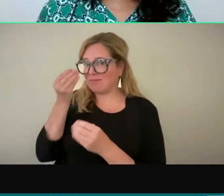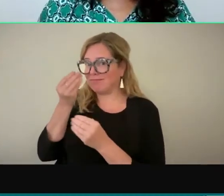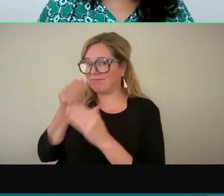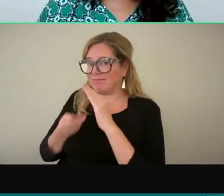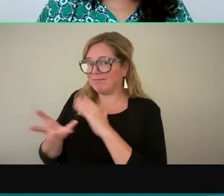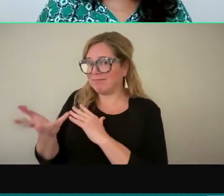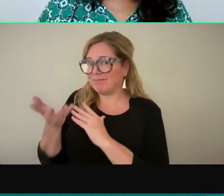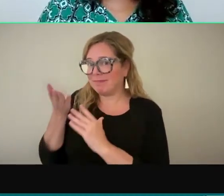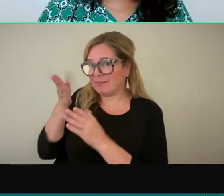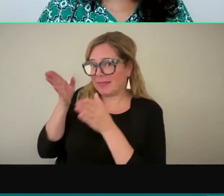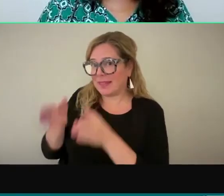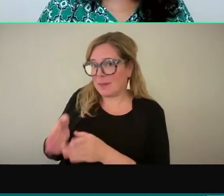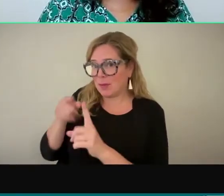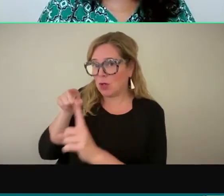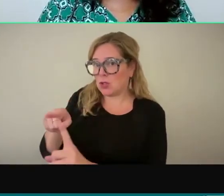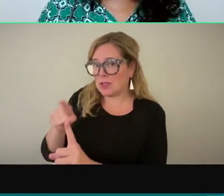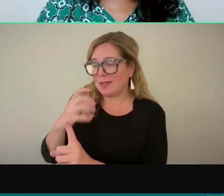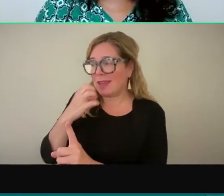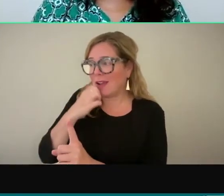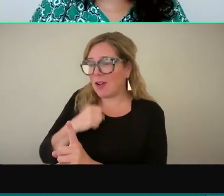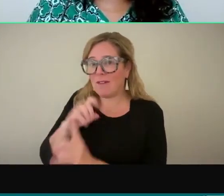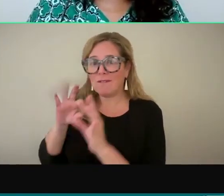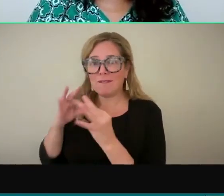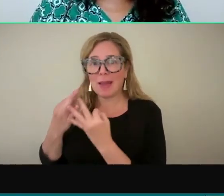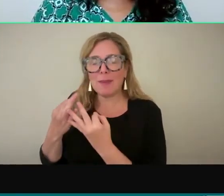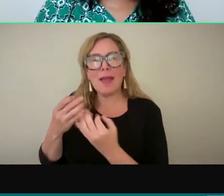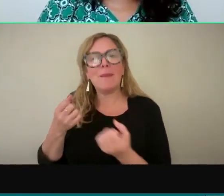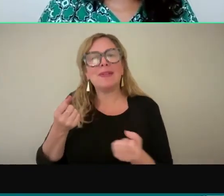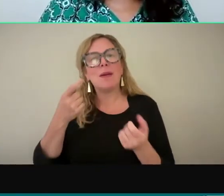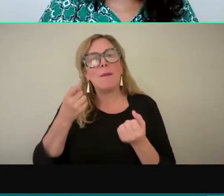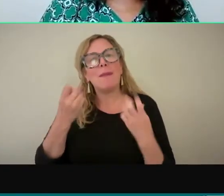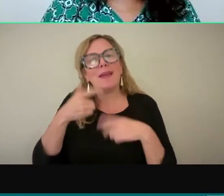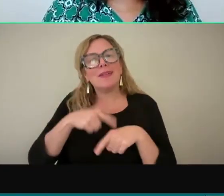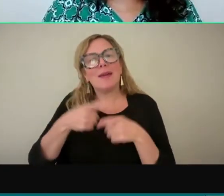understand they have dementia or don't believe they have dementia. So this can be a point of